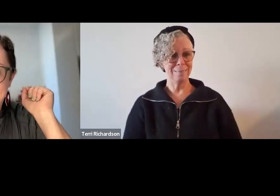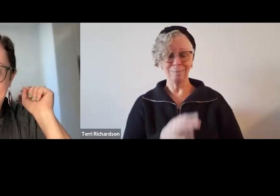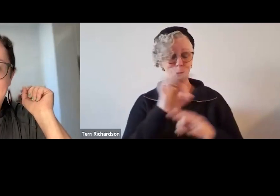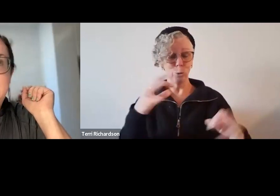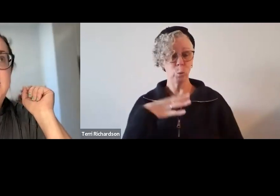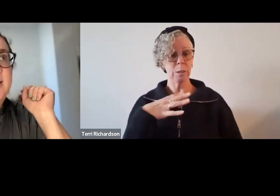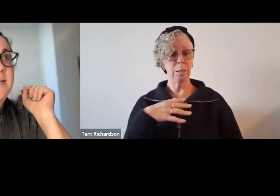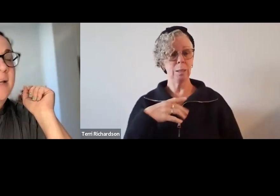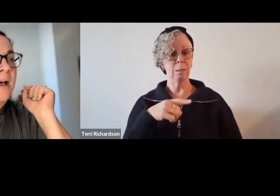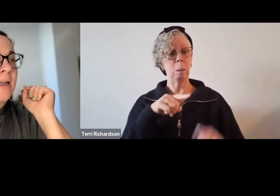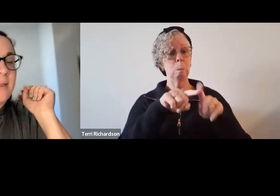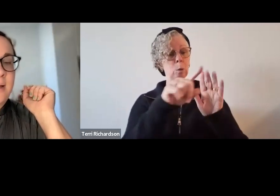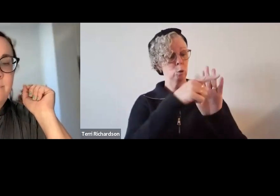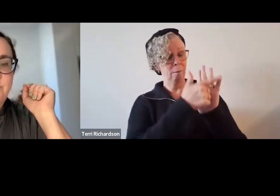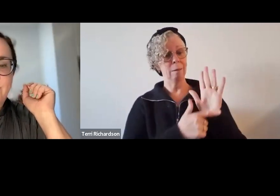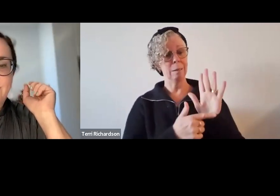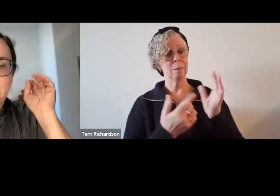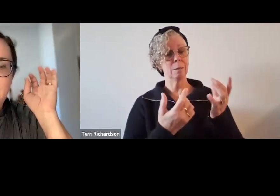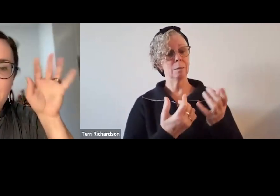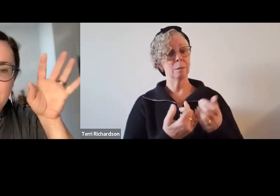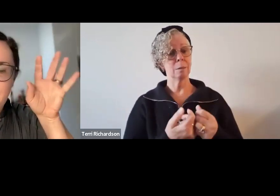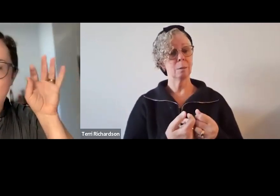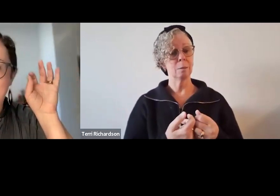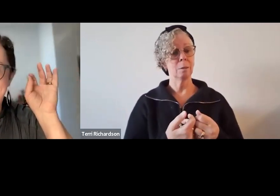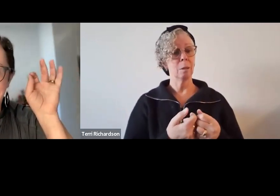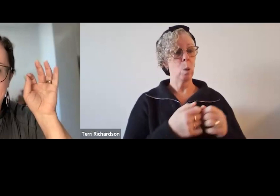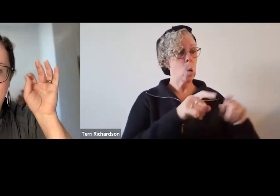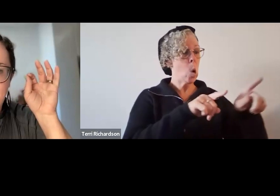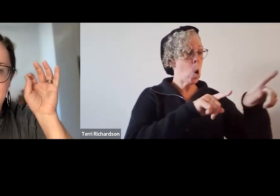list is either learned or self-imposed